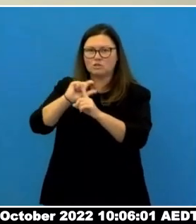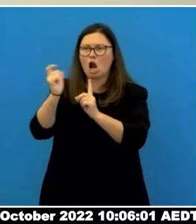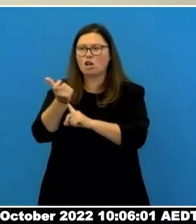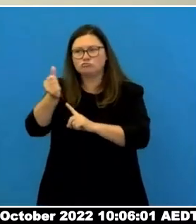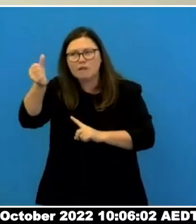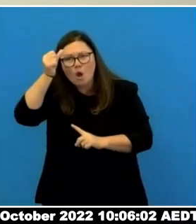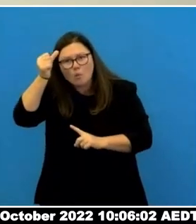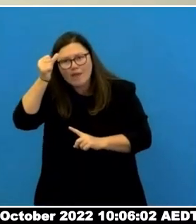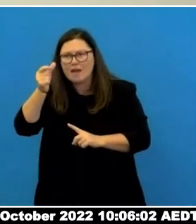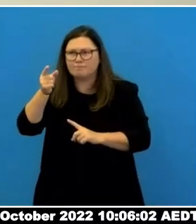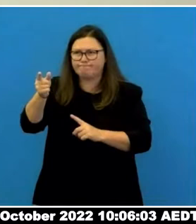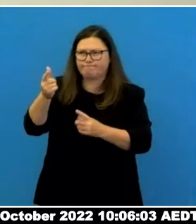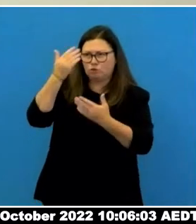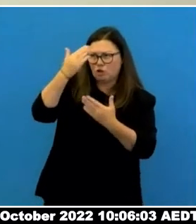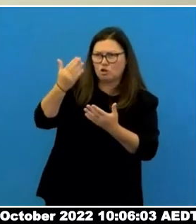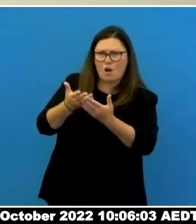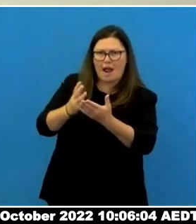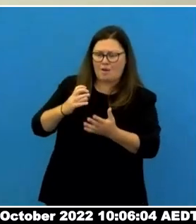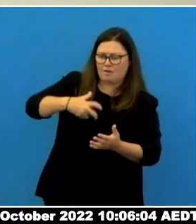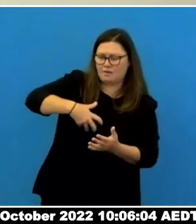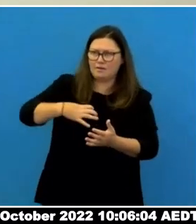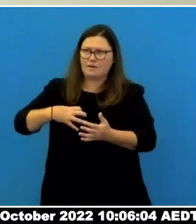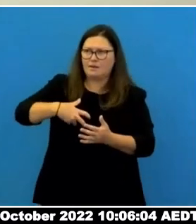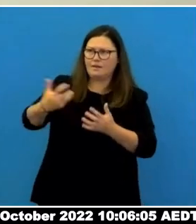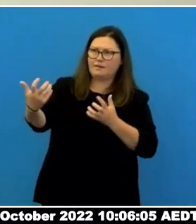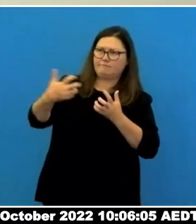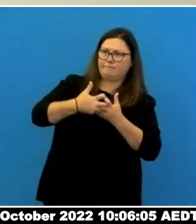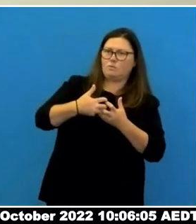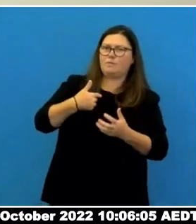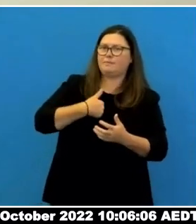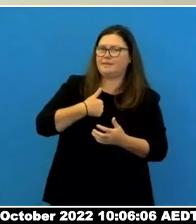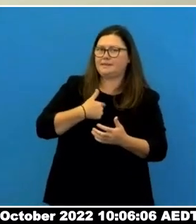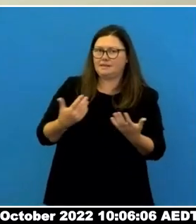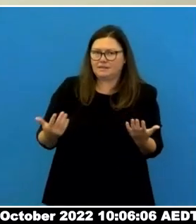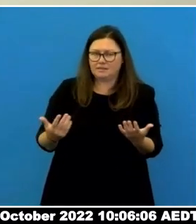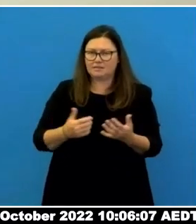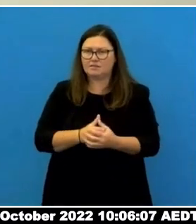Intersectionality does not merely involve the confluence of race and disability,